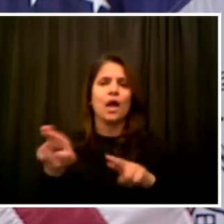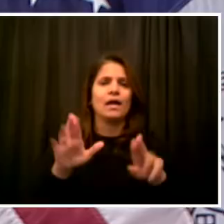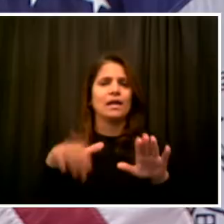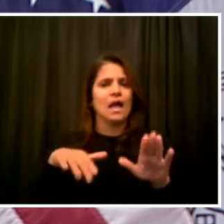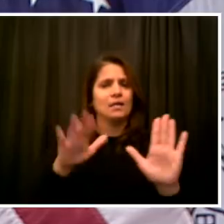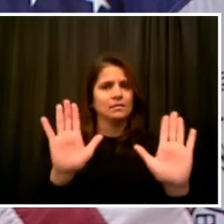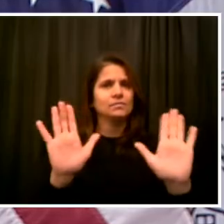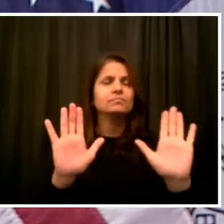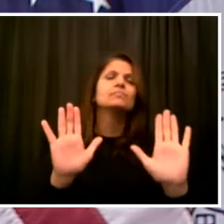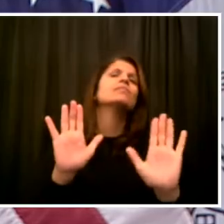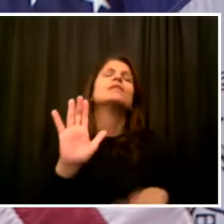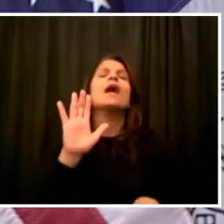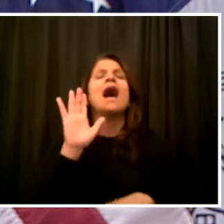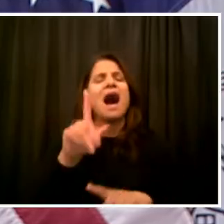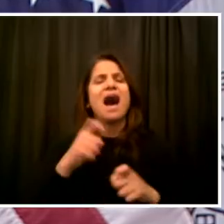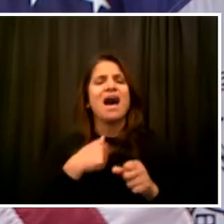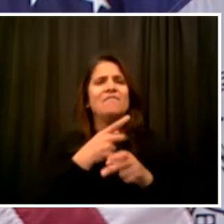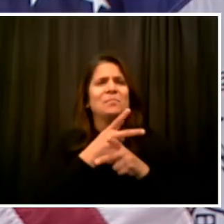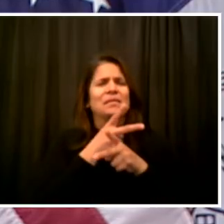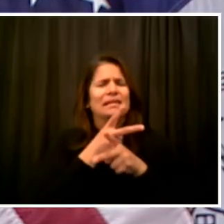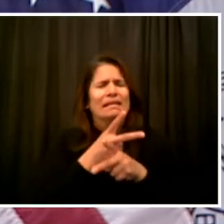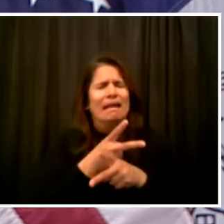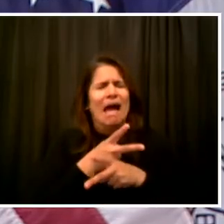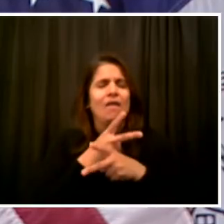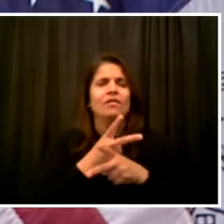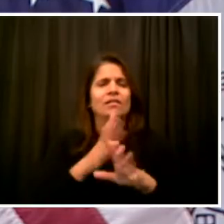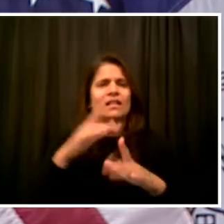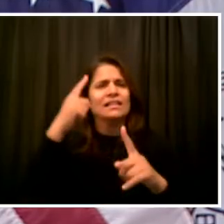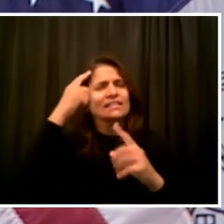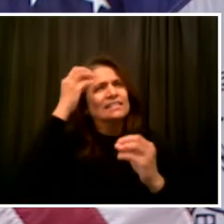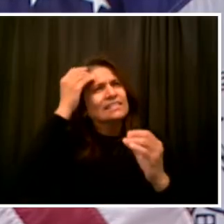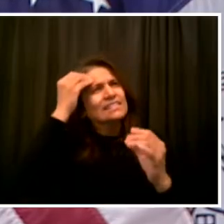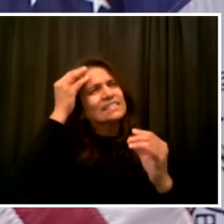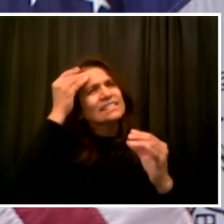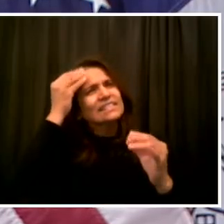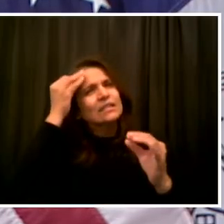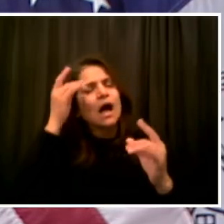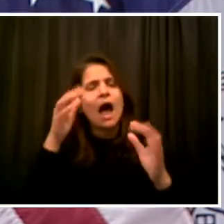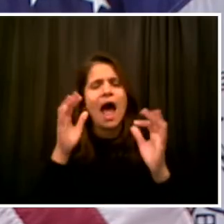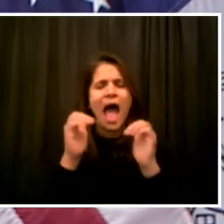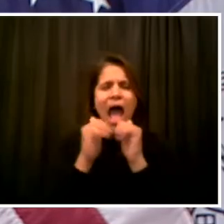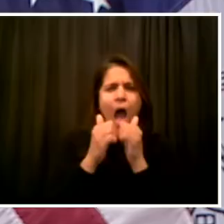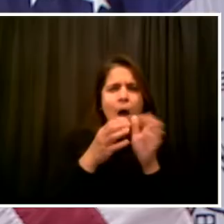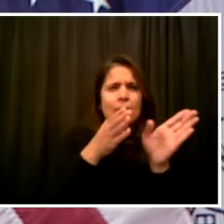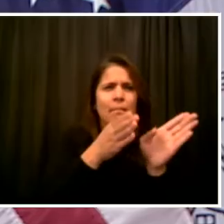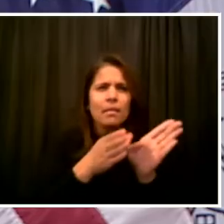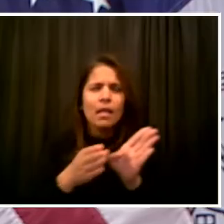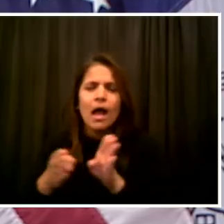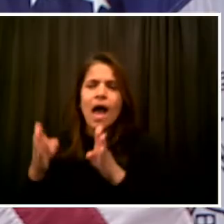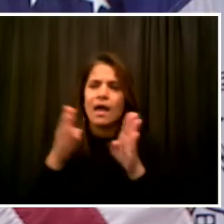RAVNGI TOME, THEY NEED A CERTAIN ATMOSPHERE TO BE EFFECTIVE. THAT'S WHAT PEOPLE WANT. SO WE HAVE TO SORT OF FIGURE